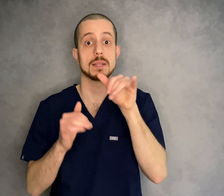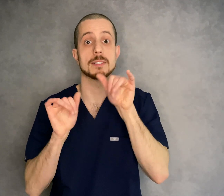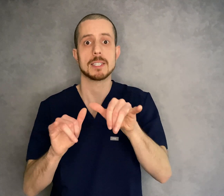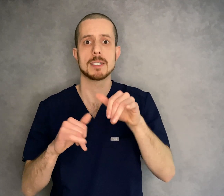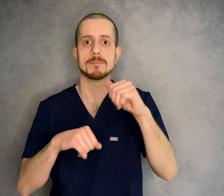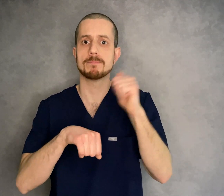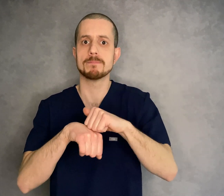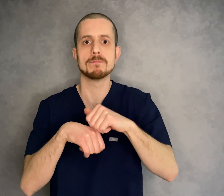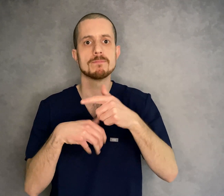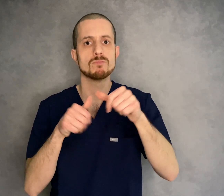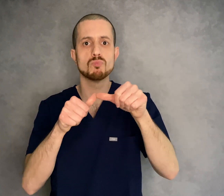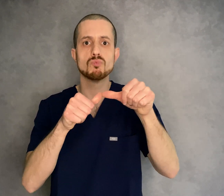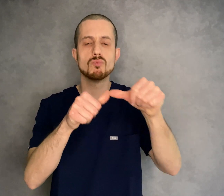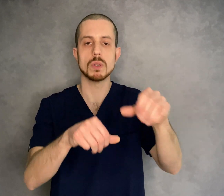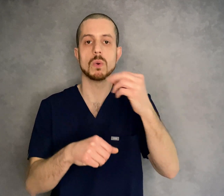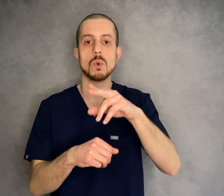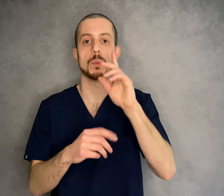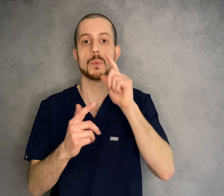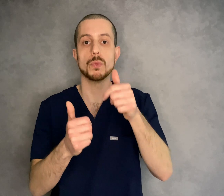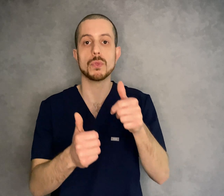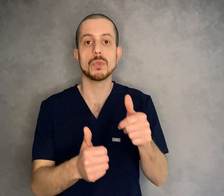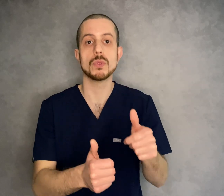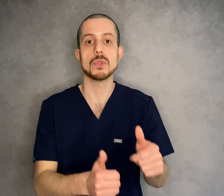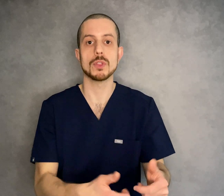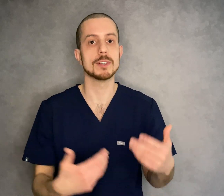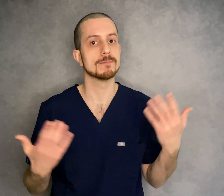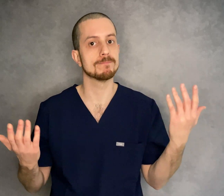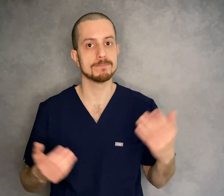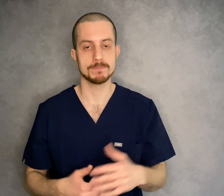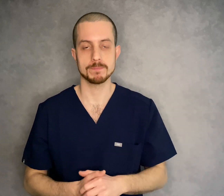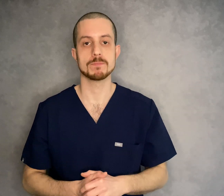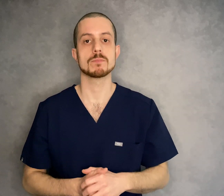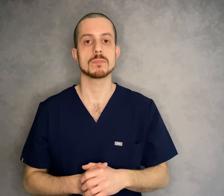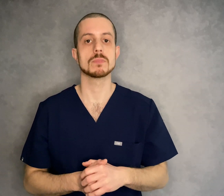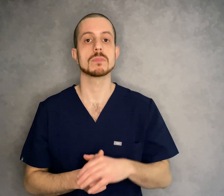The antibodies could persist or they could decline over time. We don't know yet.